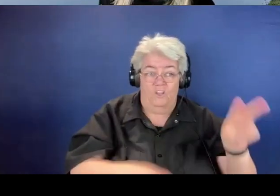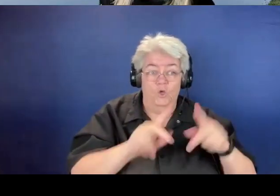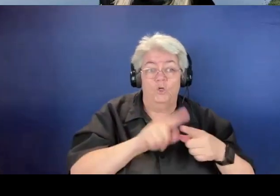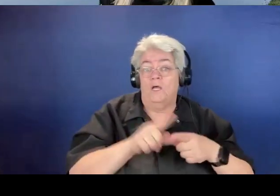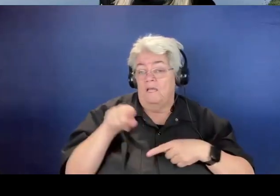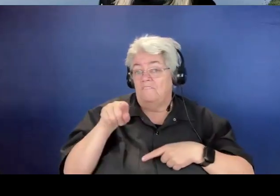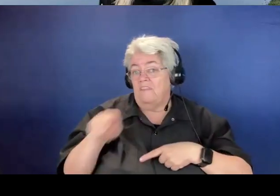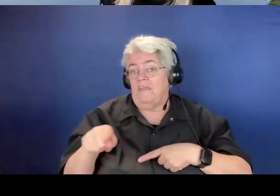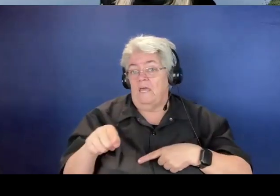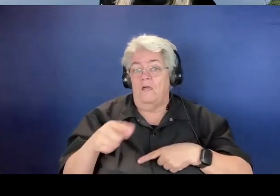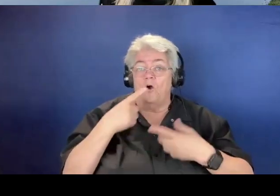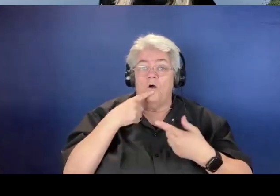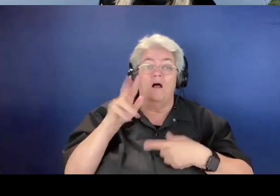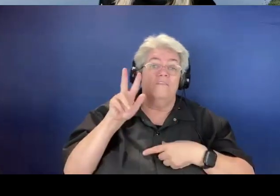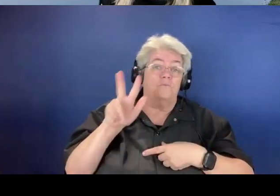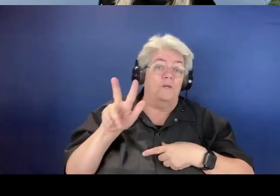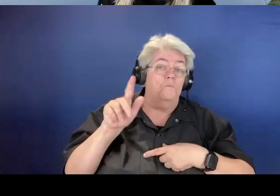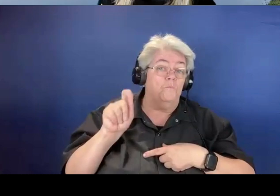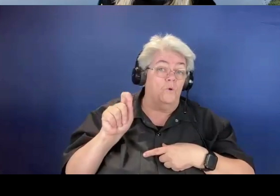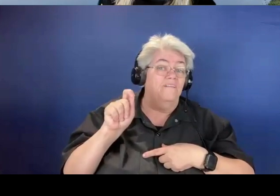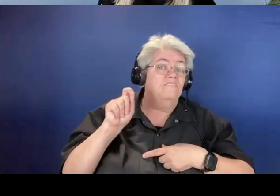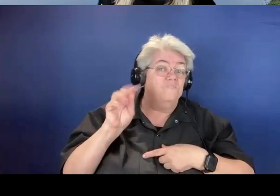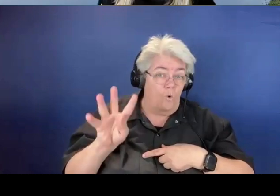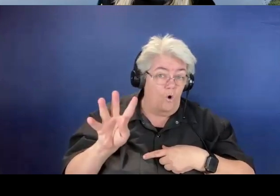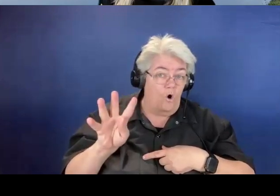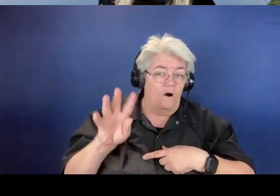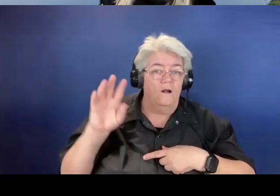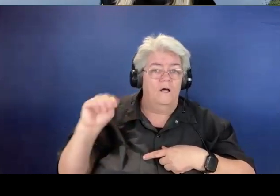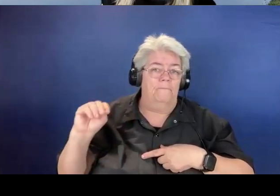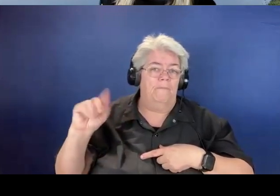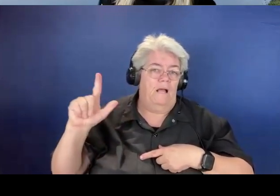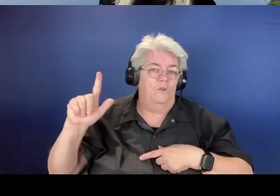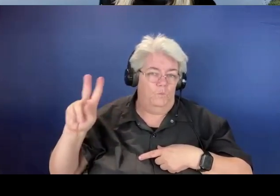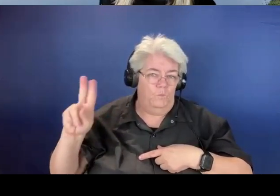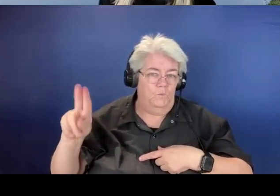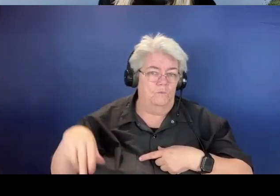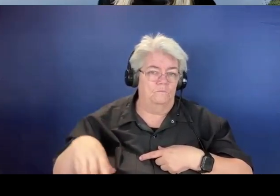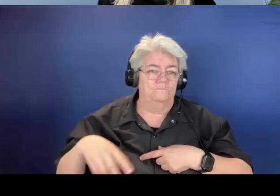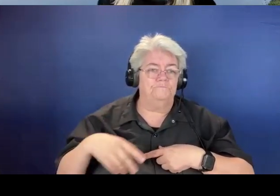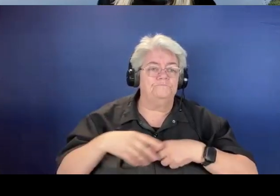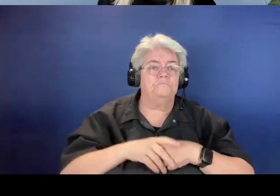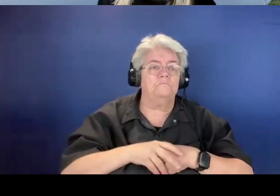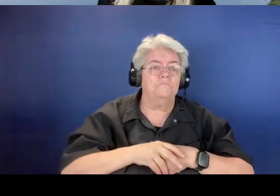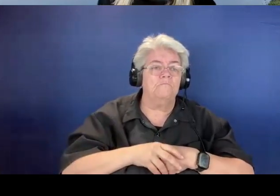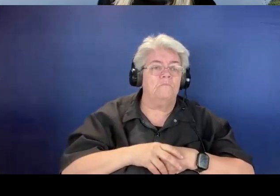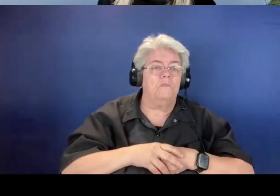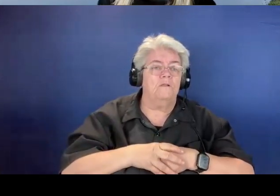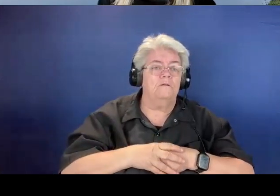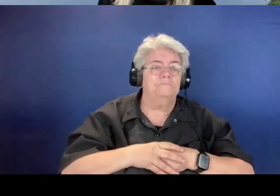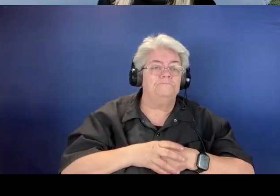had, for example, a 3.4 four MLU as you saw here, you would know that that is